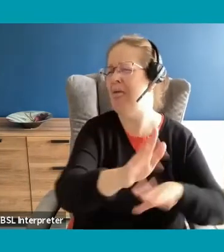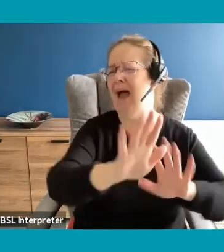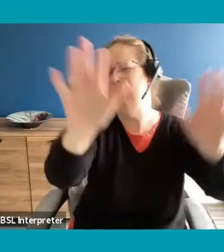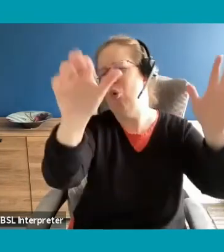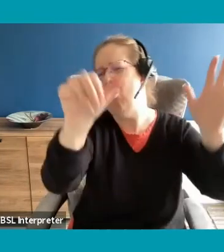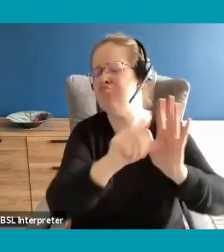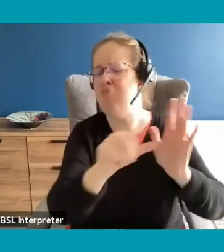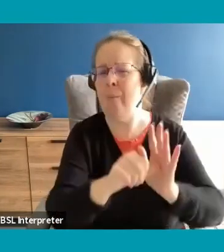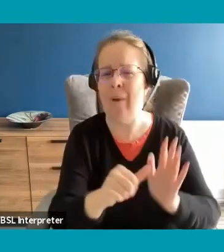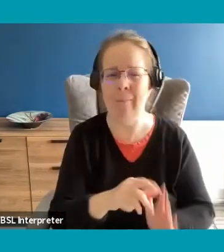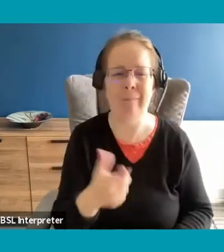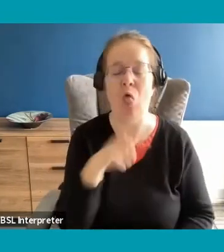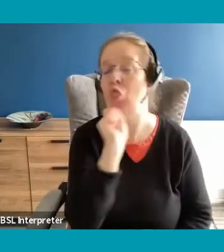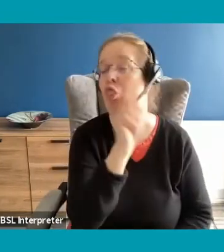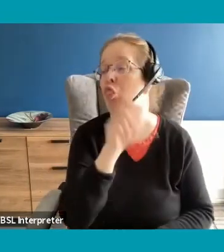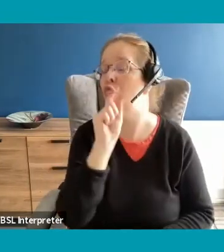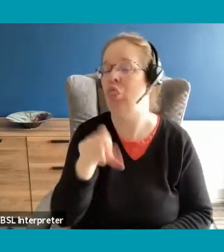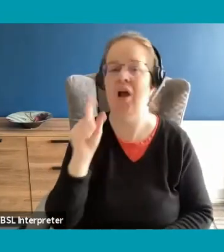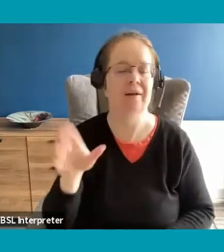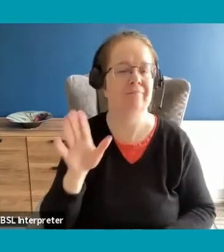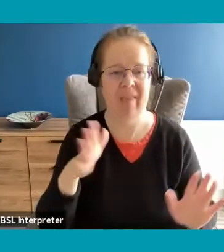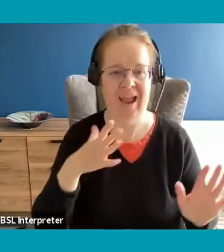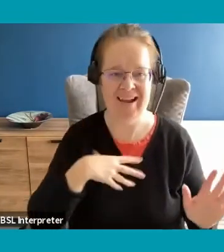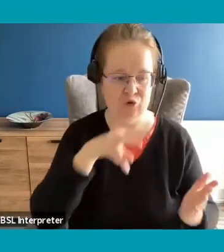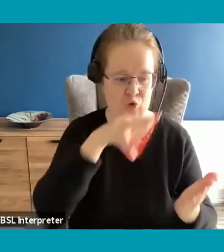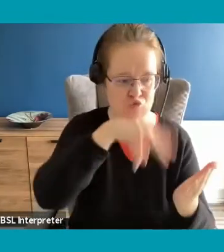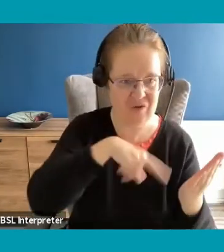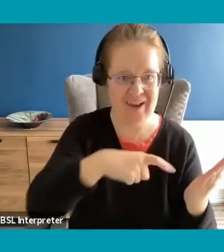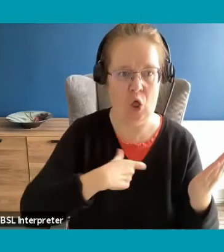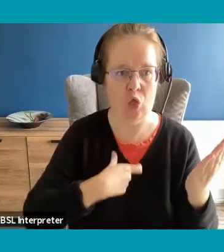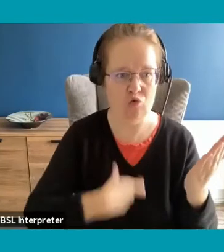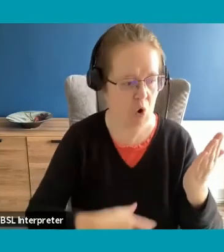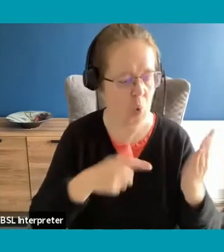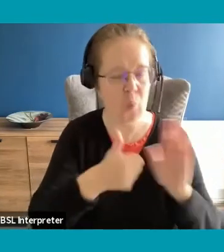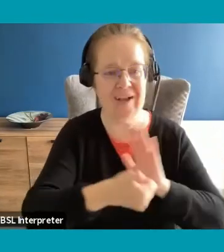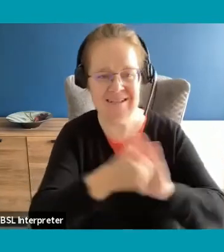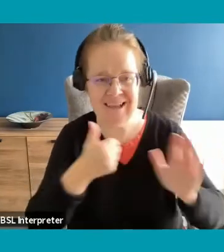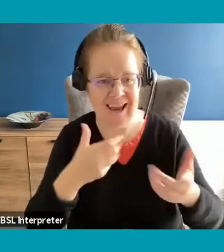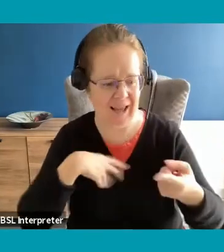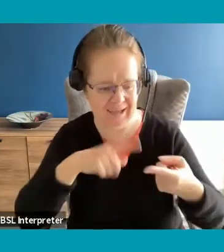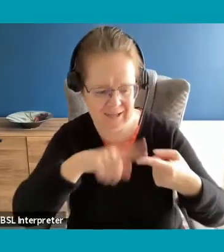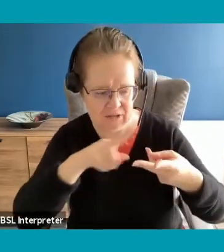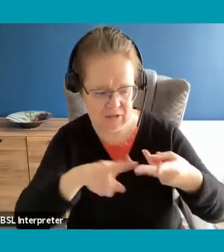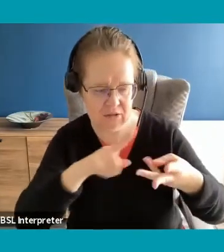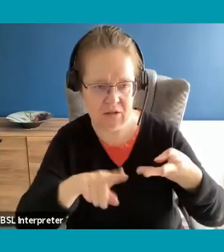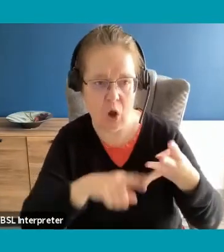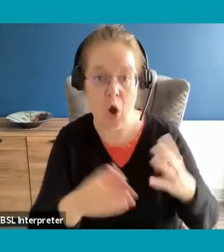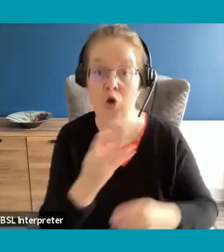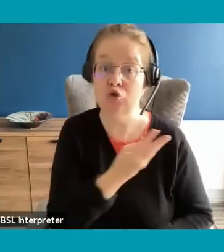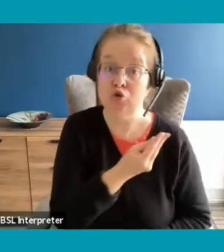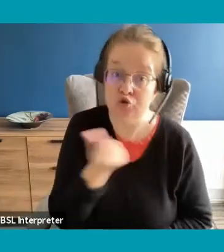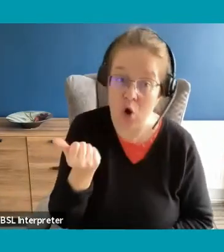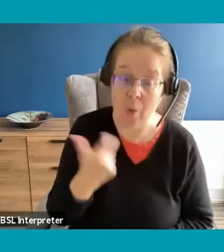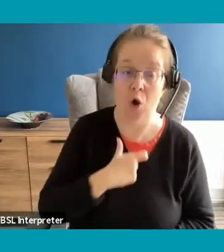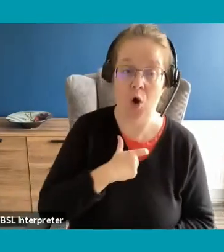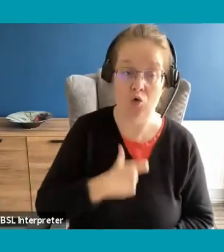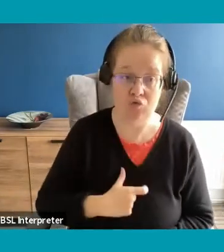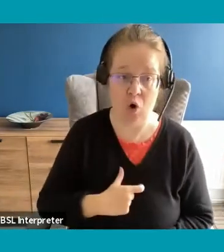It's important to read the role, It's very important to read the skill set that they're looking for. You know some roles and this is, you know, across.